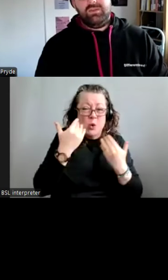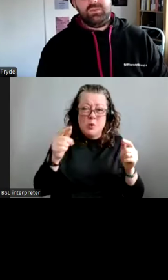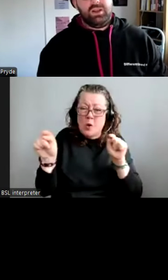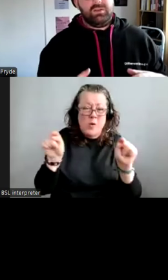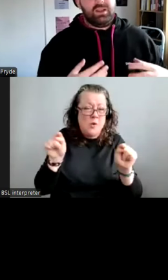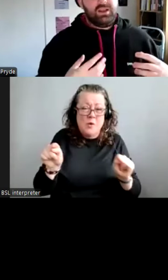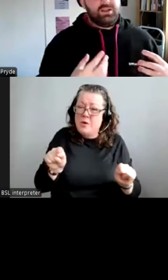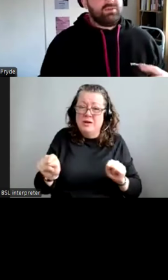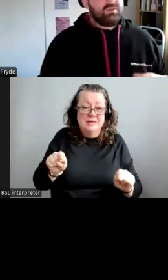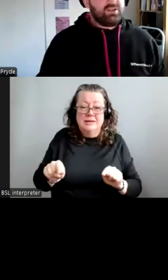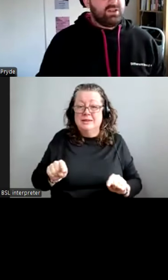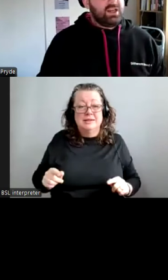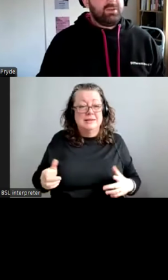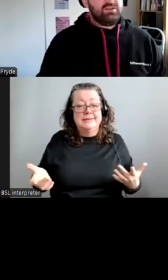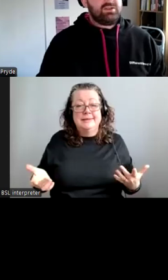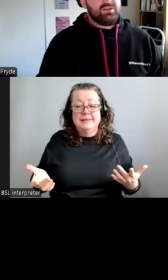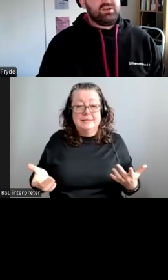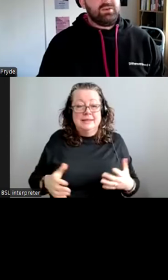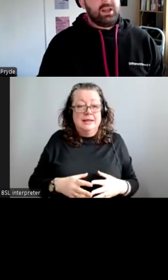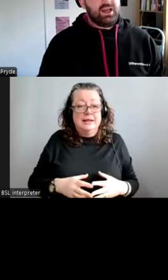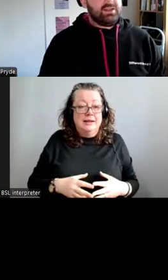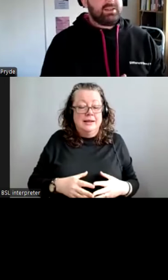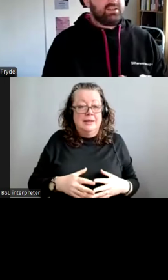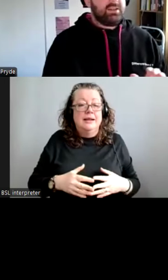Even when interaction happens, so when someone adds